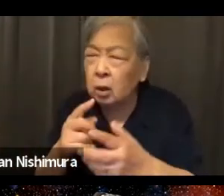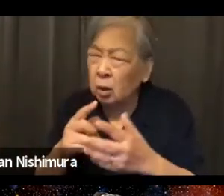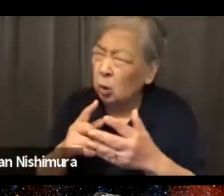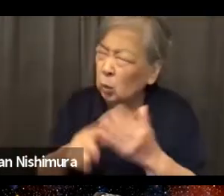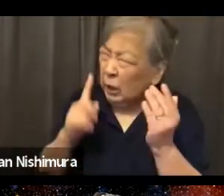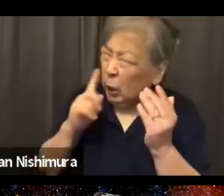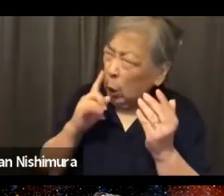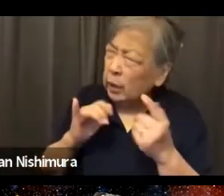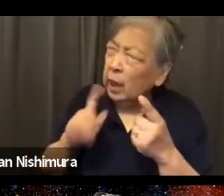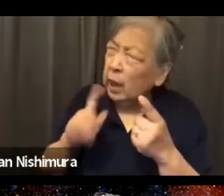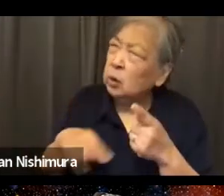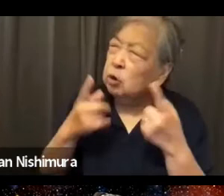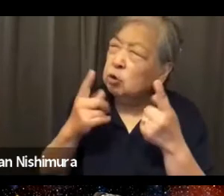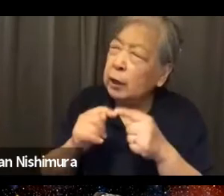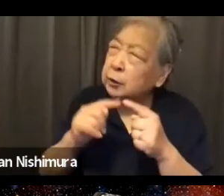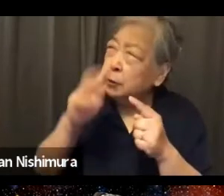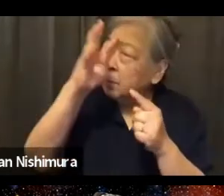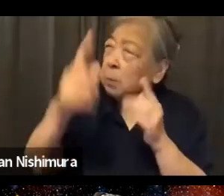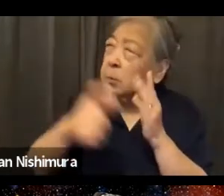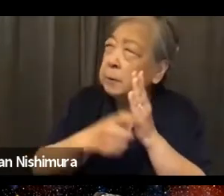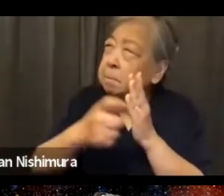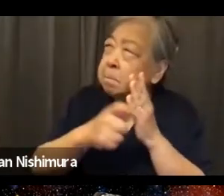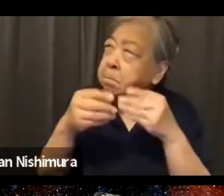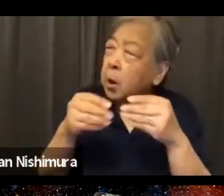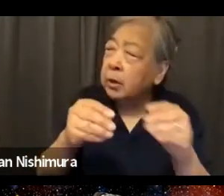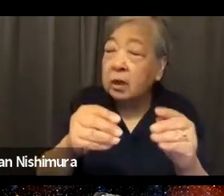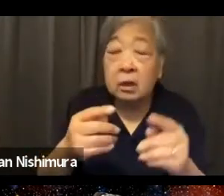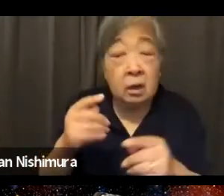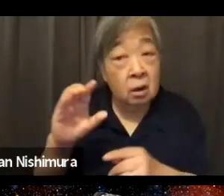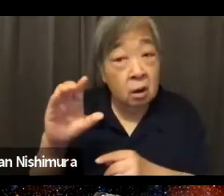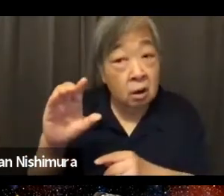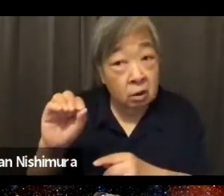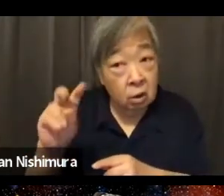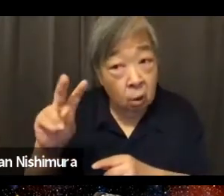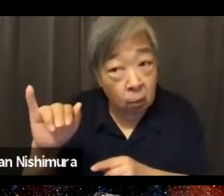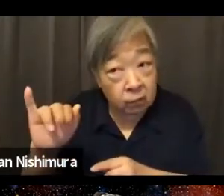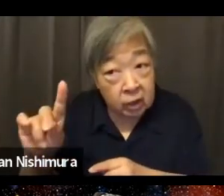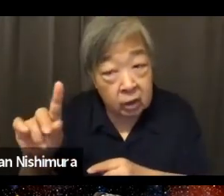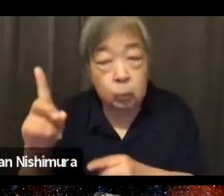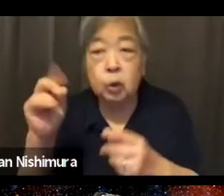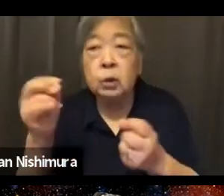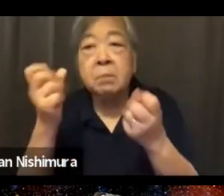Nowadays especially with COVID we're doing a lot of things online and digitally so we're